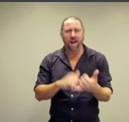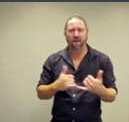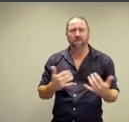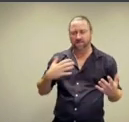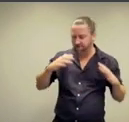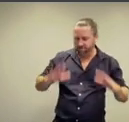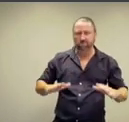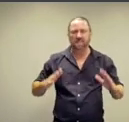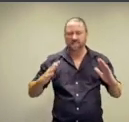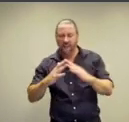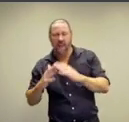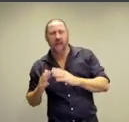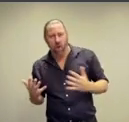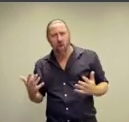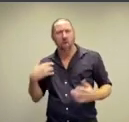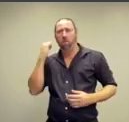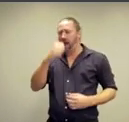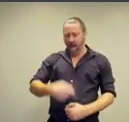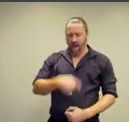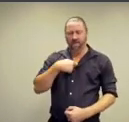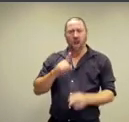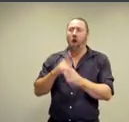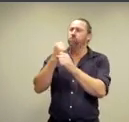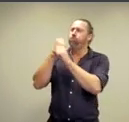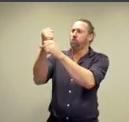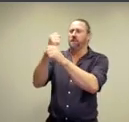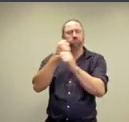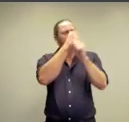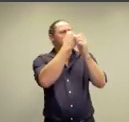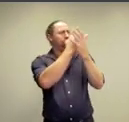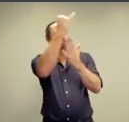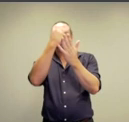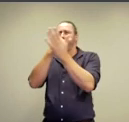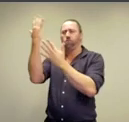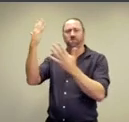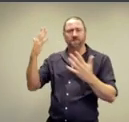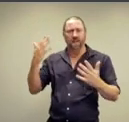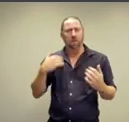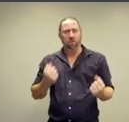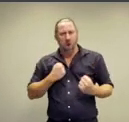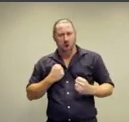He takes on the black leather jacket as a protest and as protection.